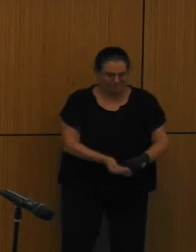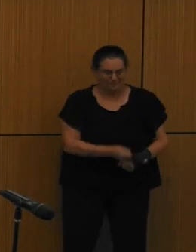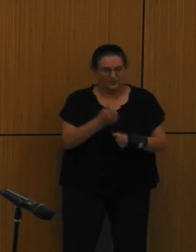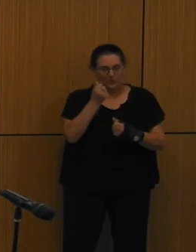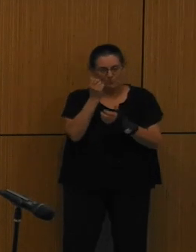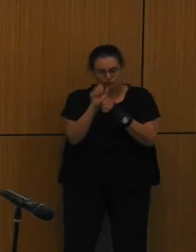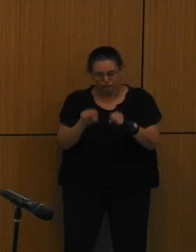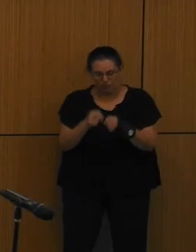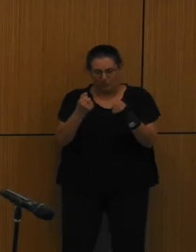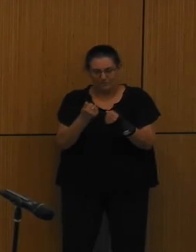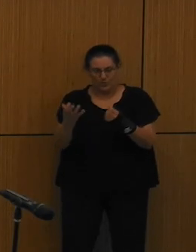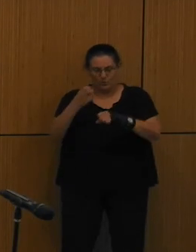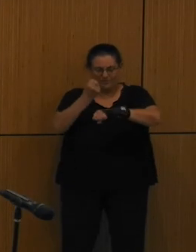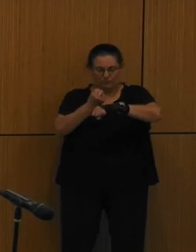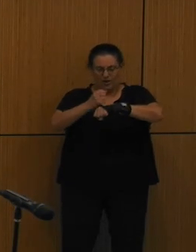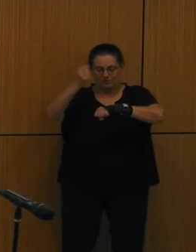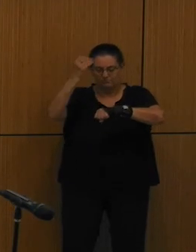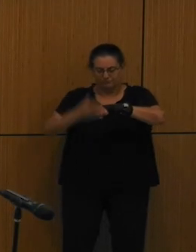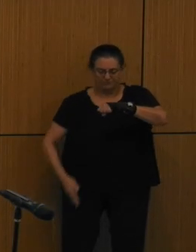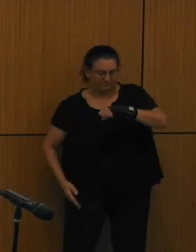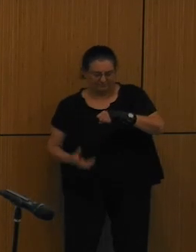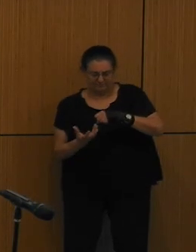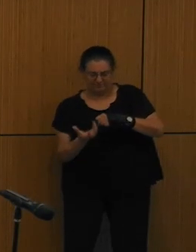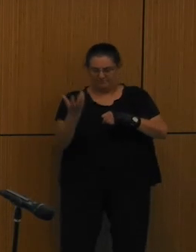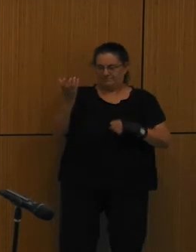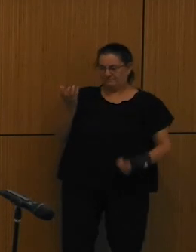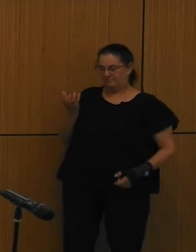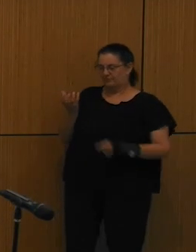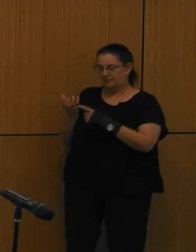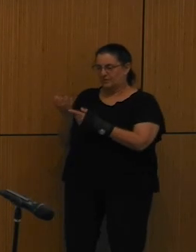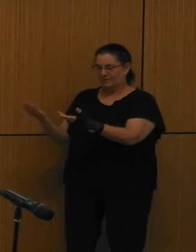brought the pieces back to, to the lab at Hofstra, and, and,